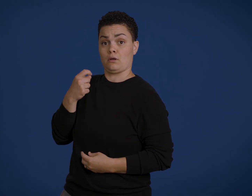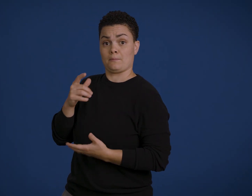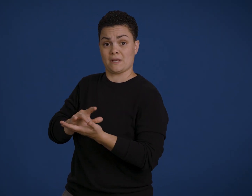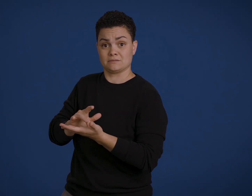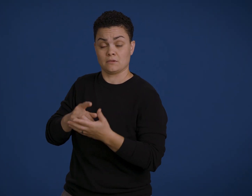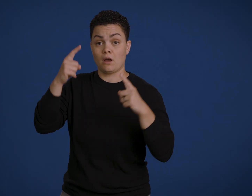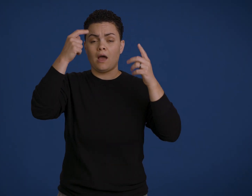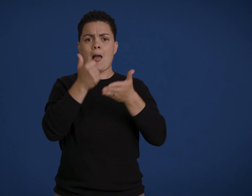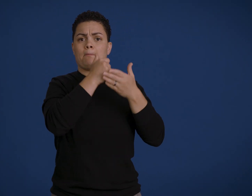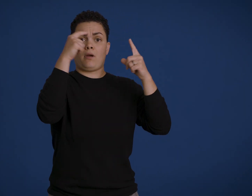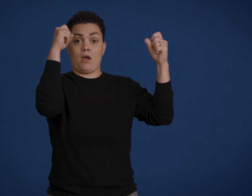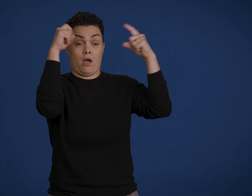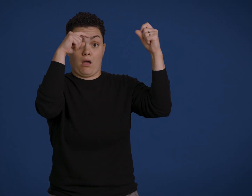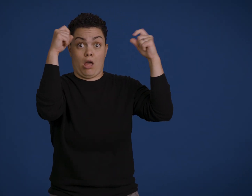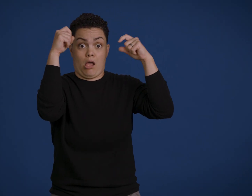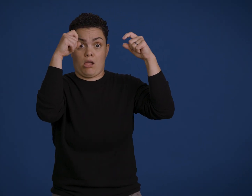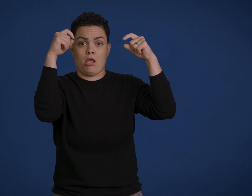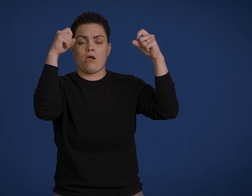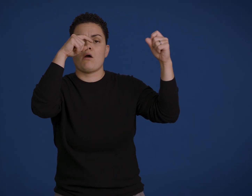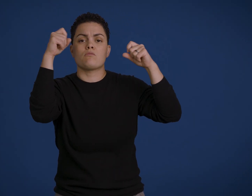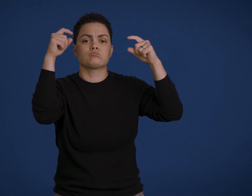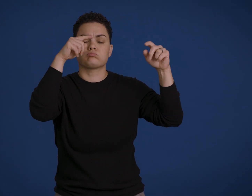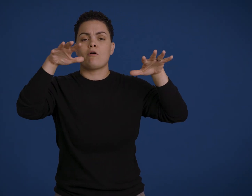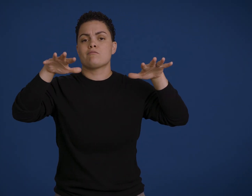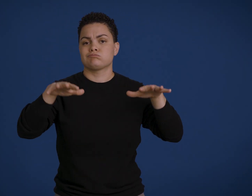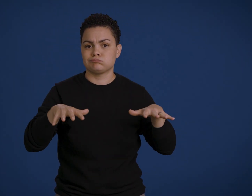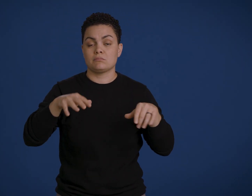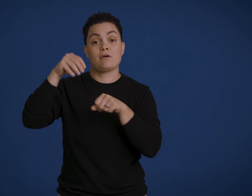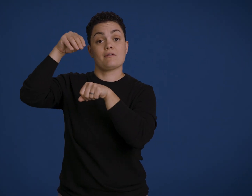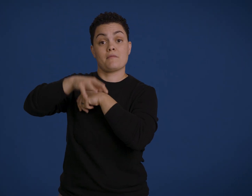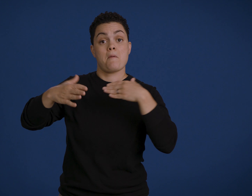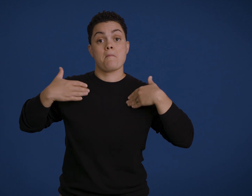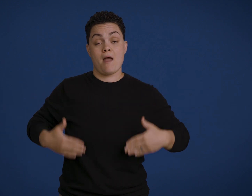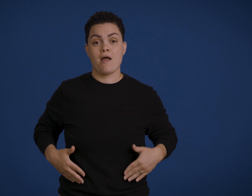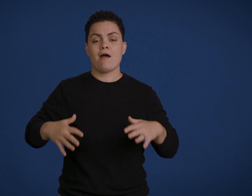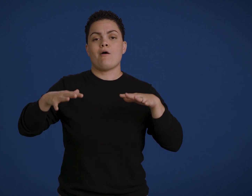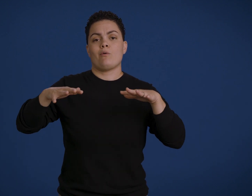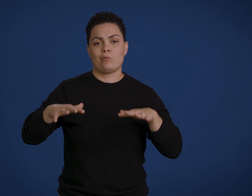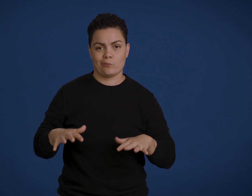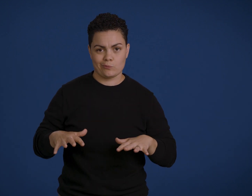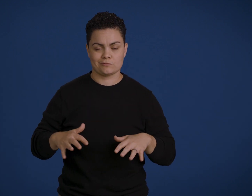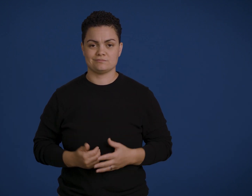These help reduce neurotransmitters associated with anxiety and may produce a calming effect.